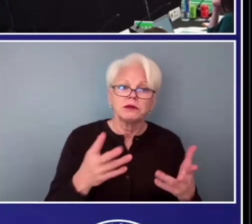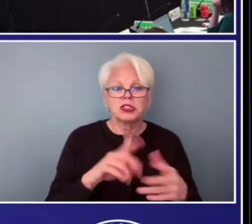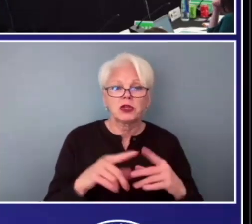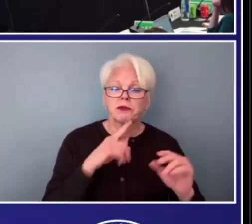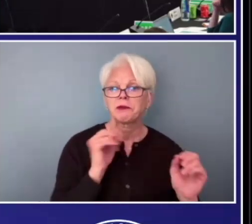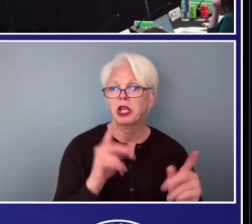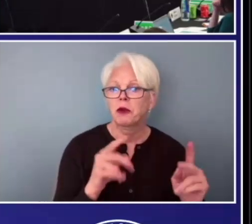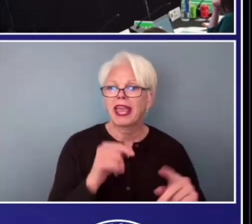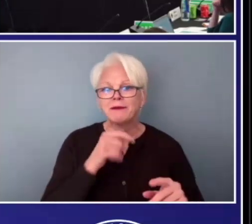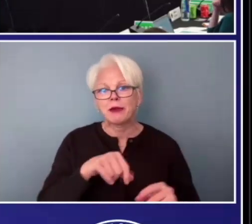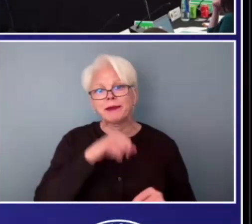remainder of the definition.